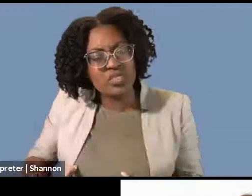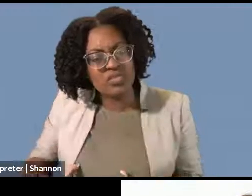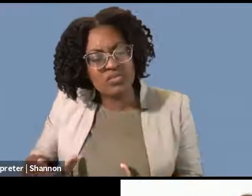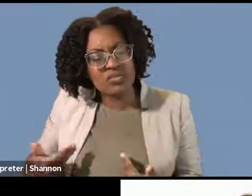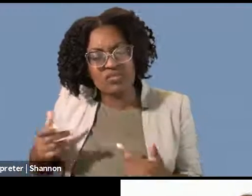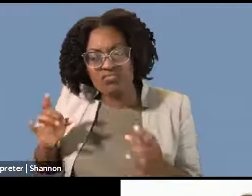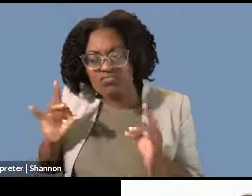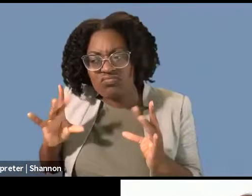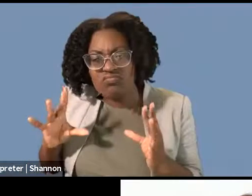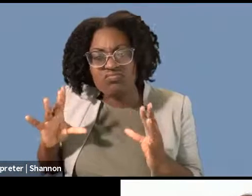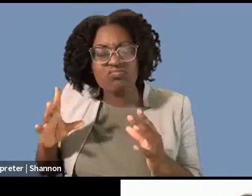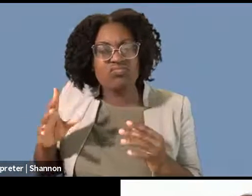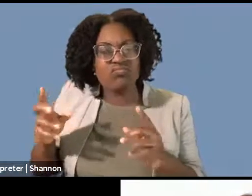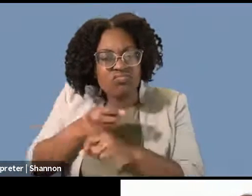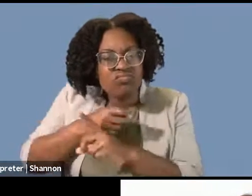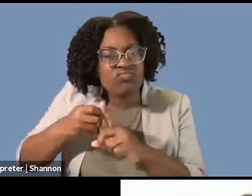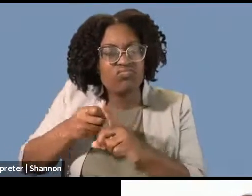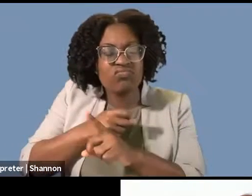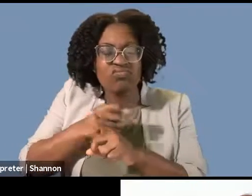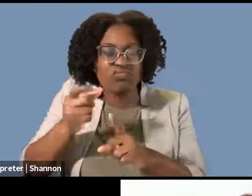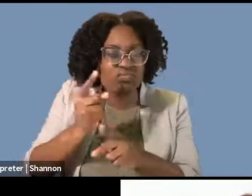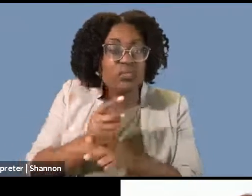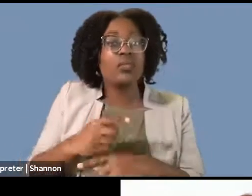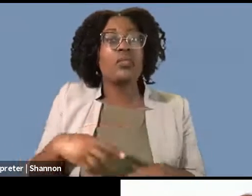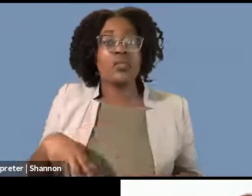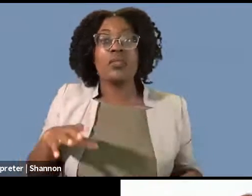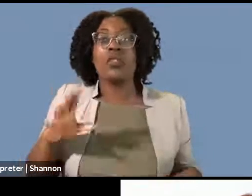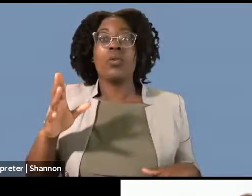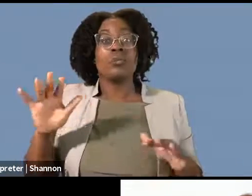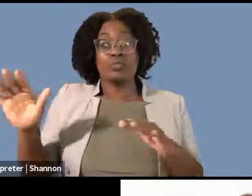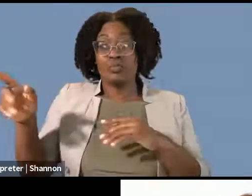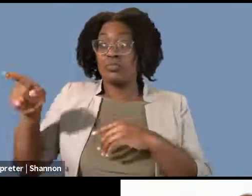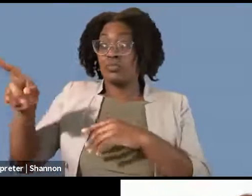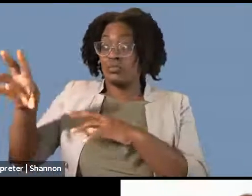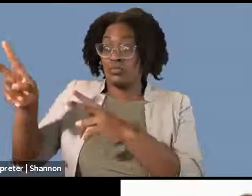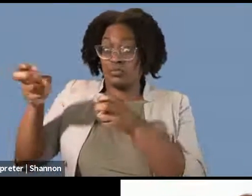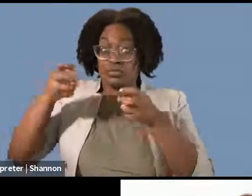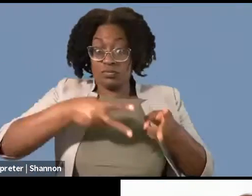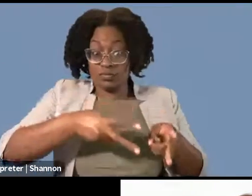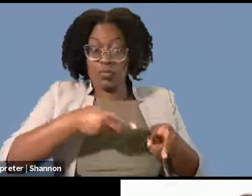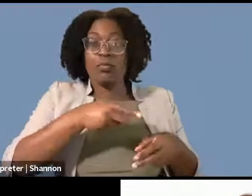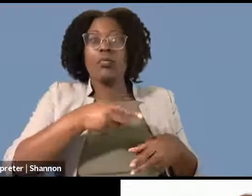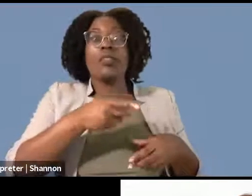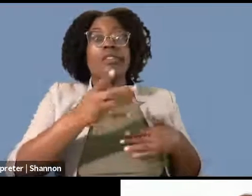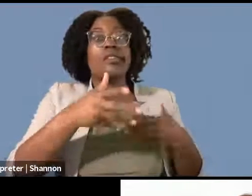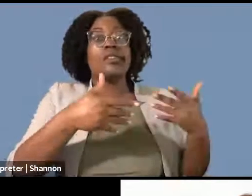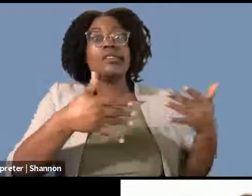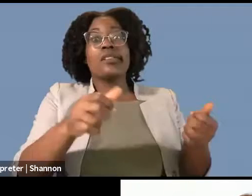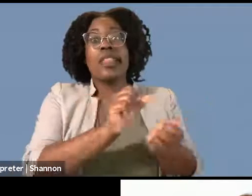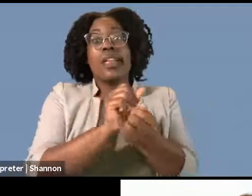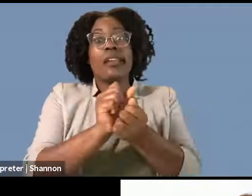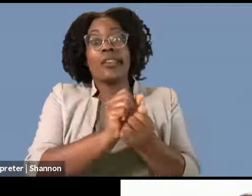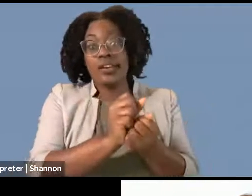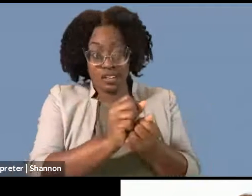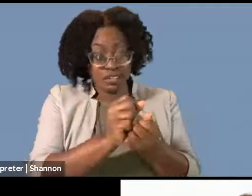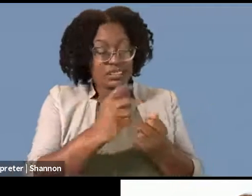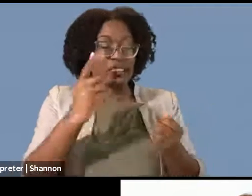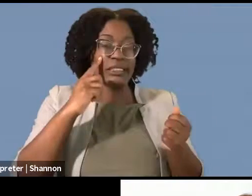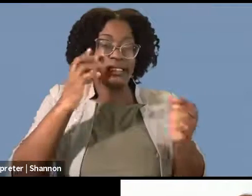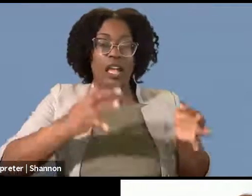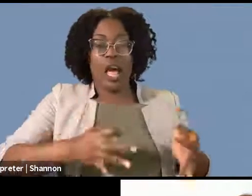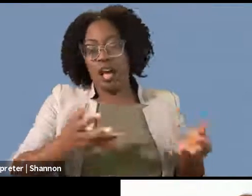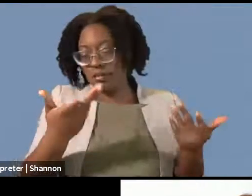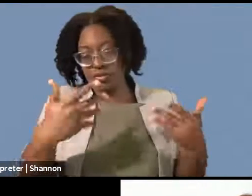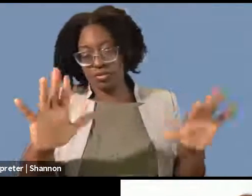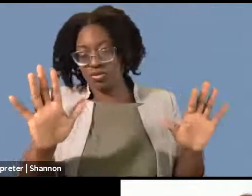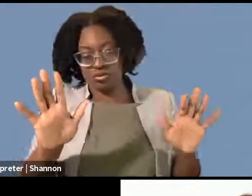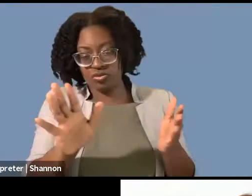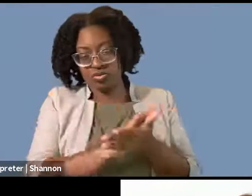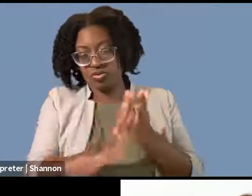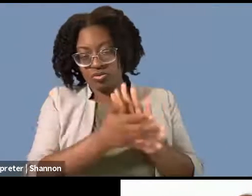whole series of laws that perpetuated the divides. Some of that did happen in the UK really it got